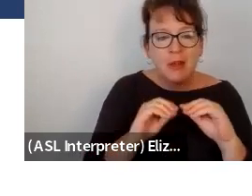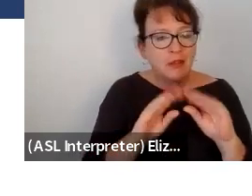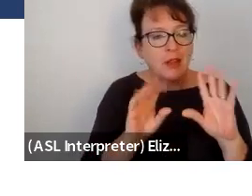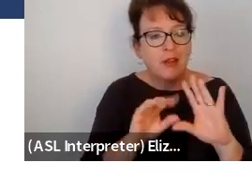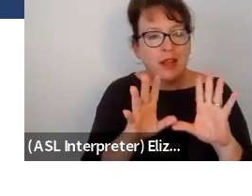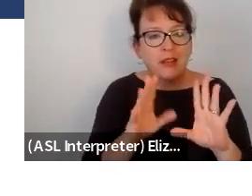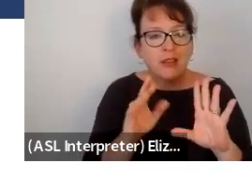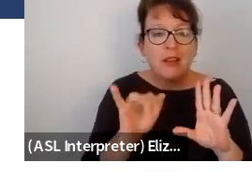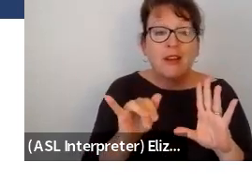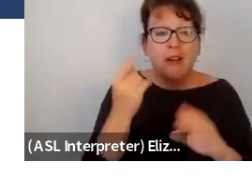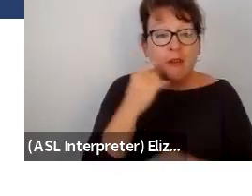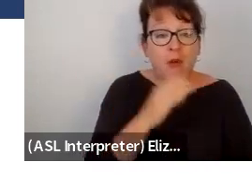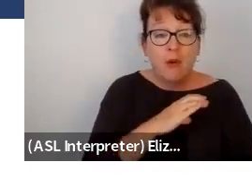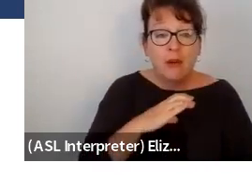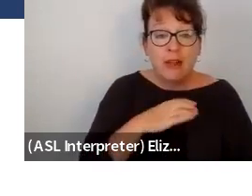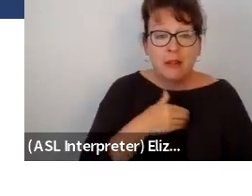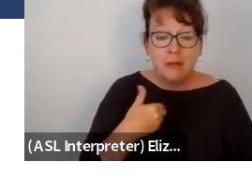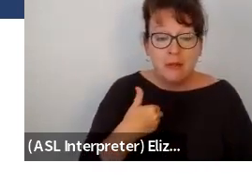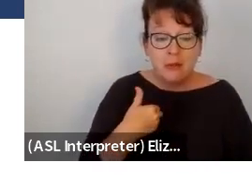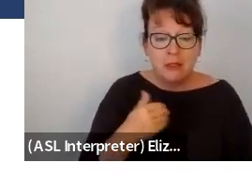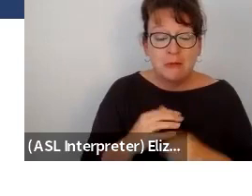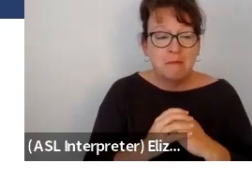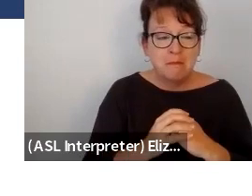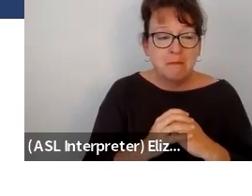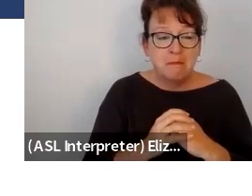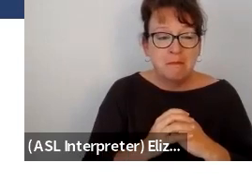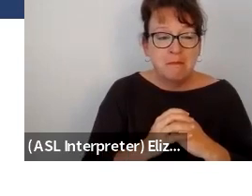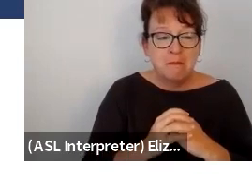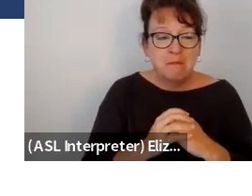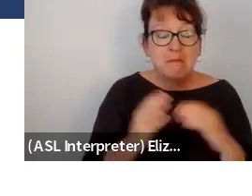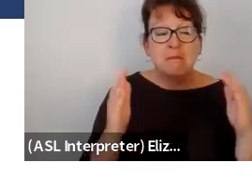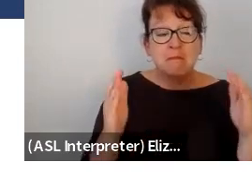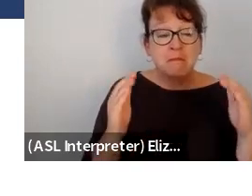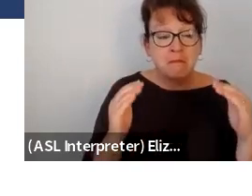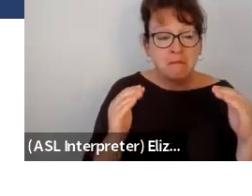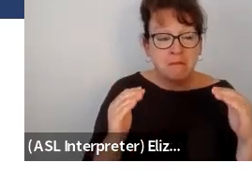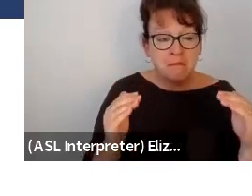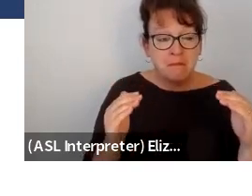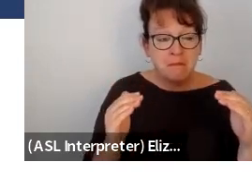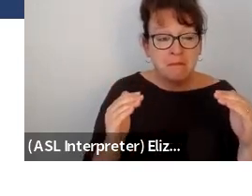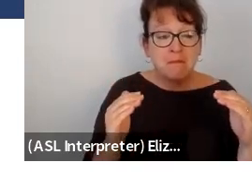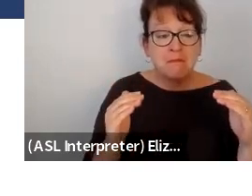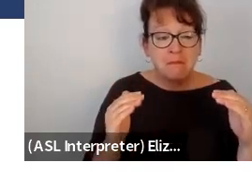competition for $3 billion to be announced in the first months of 2024. But it's not too early to